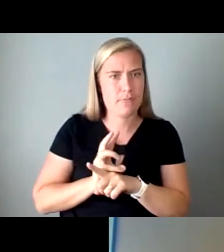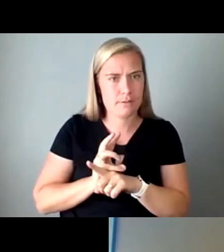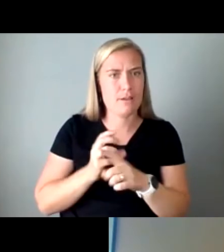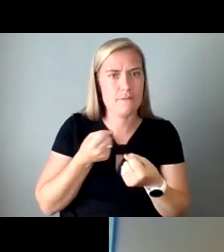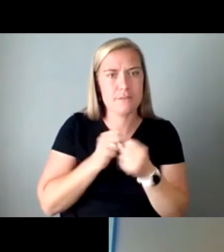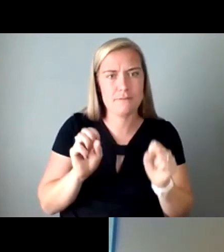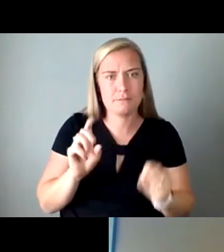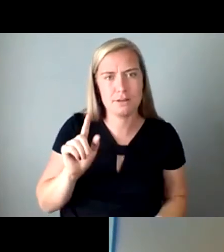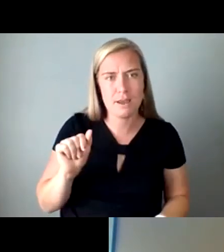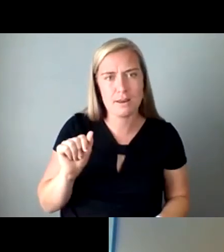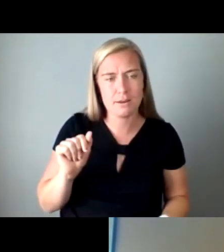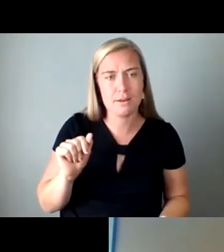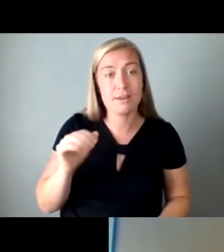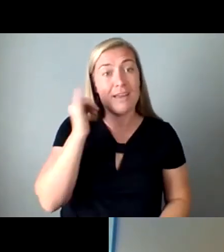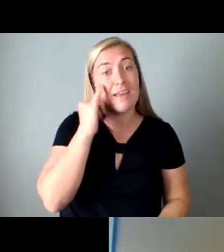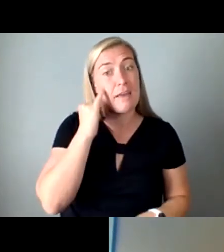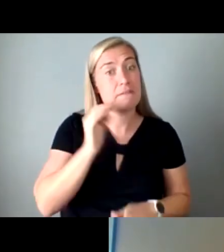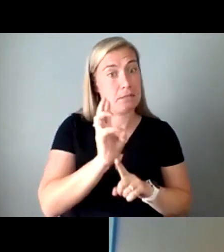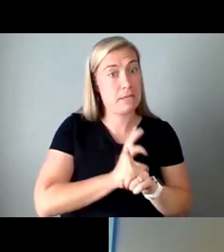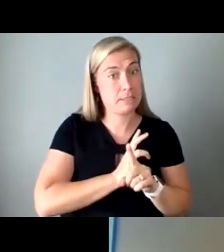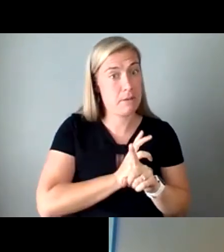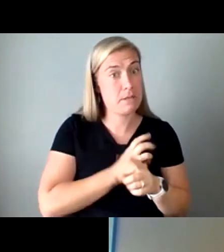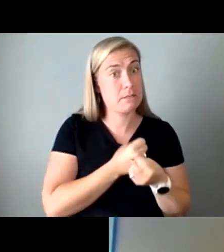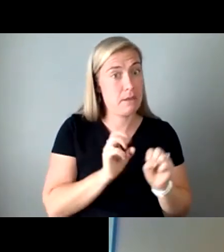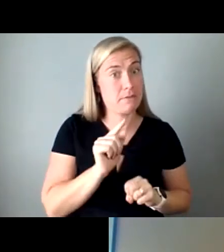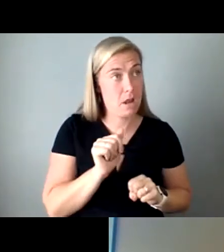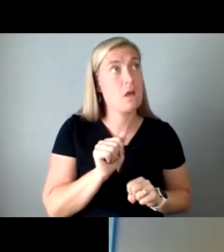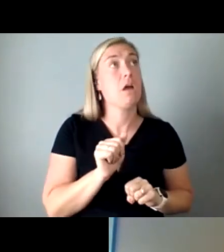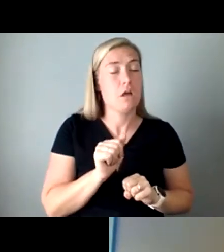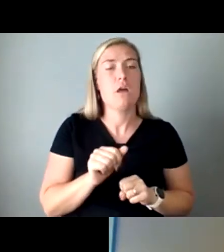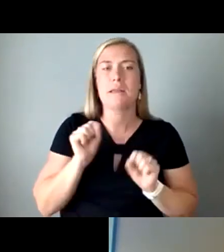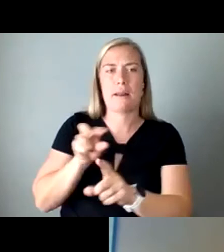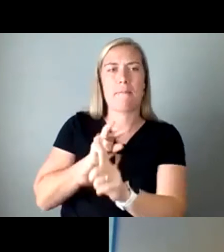months of state data, are you able to apply for full licensure which is what Pfizer has done.